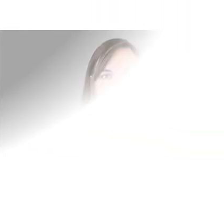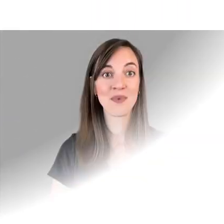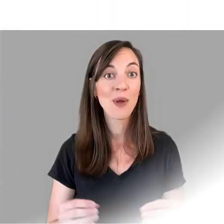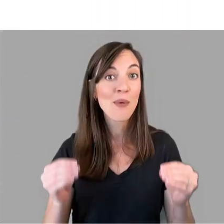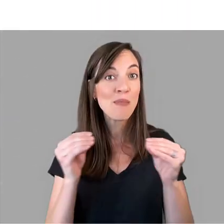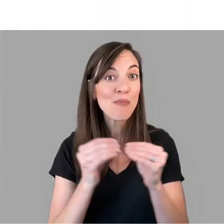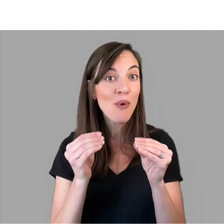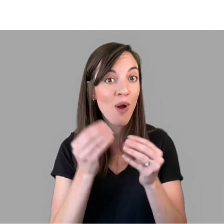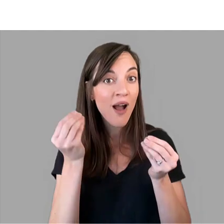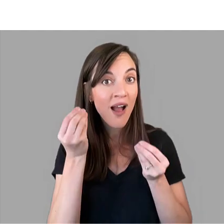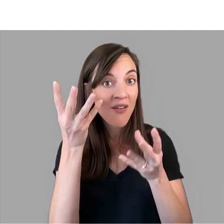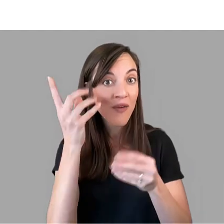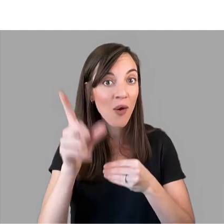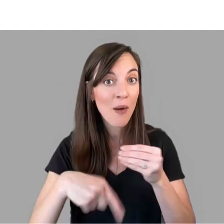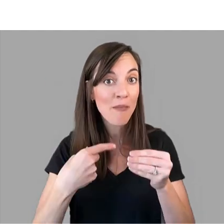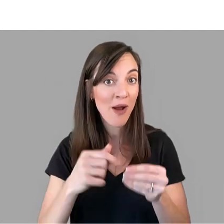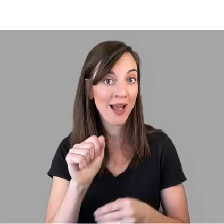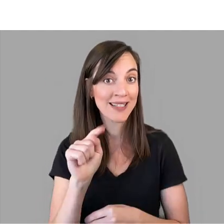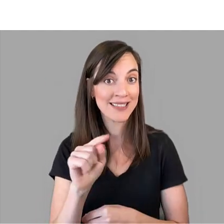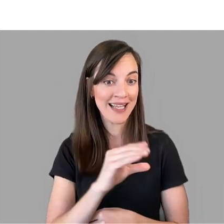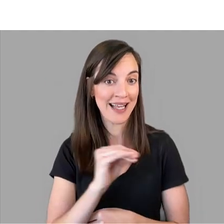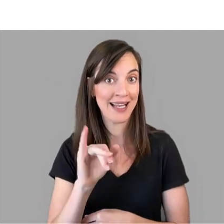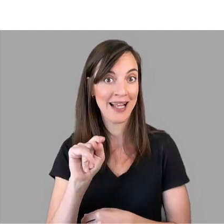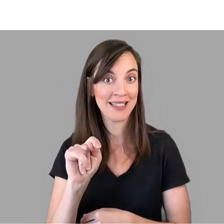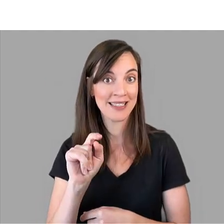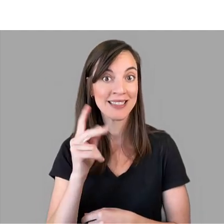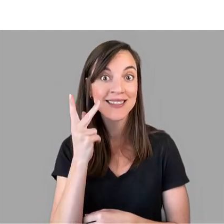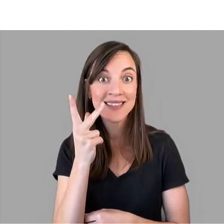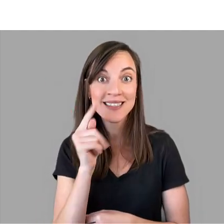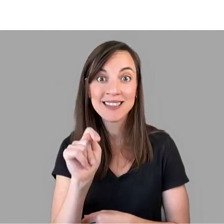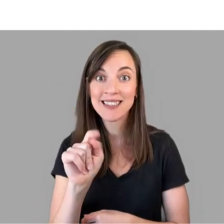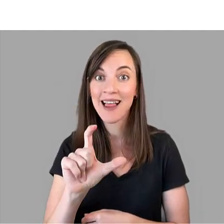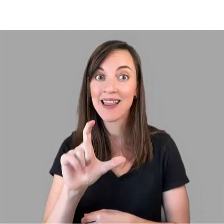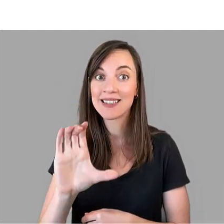For more on assistive and instructional technologies, be sure to check out TLC’s